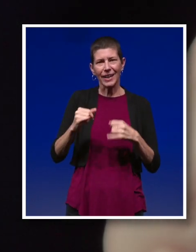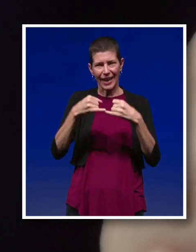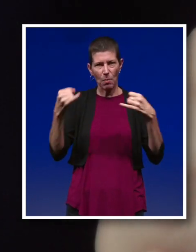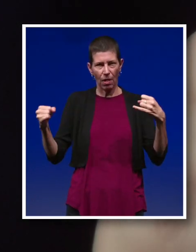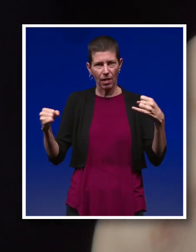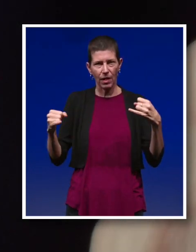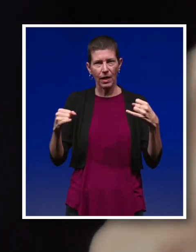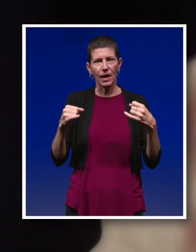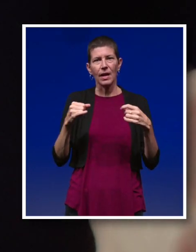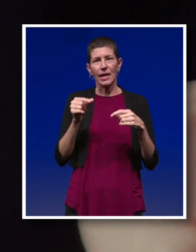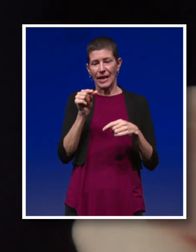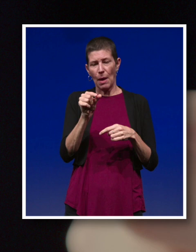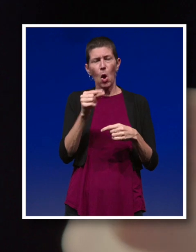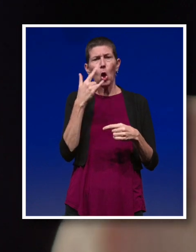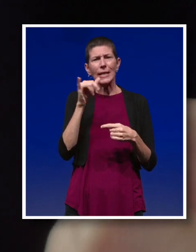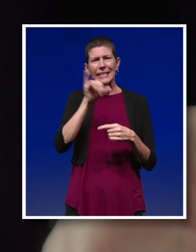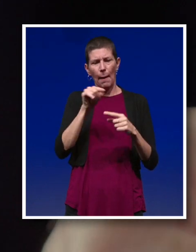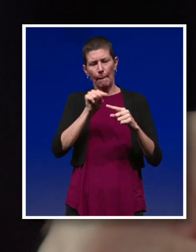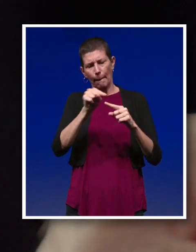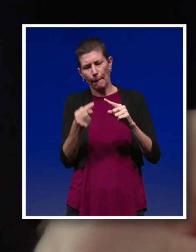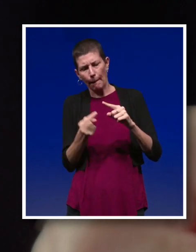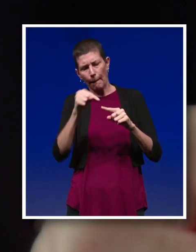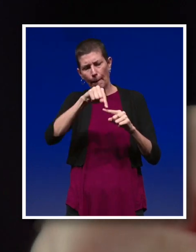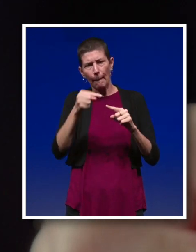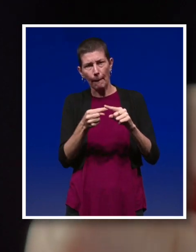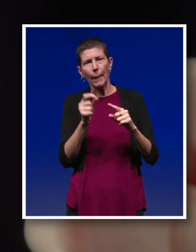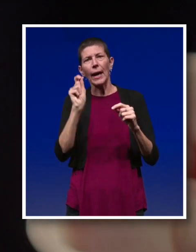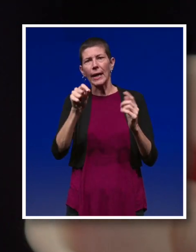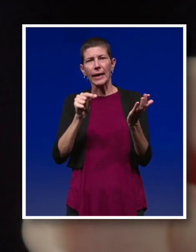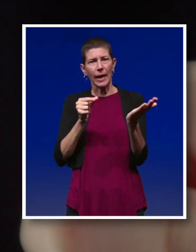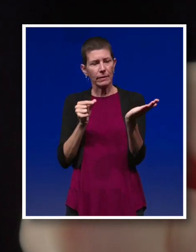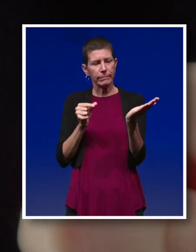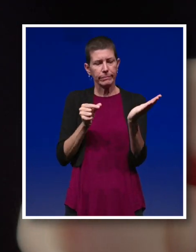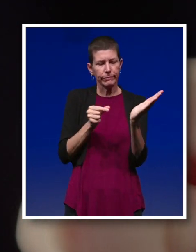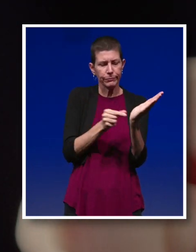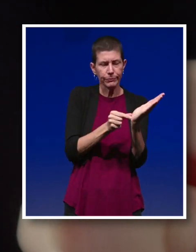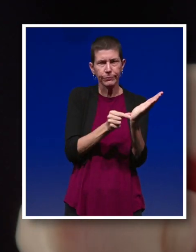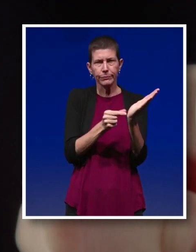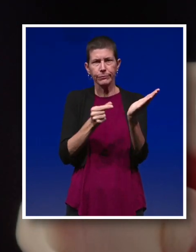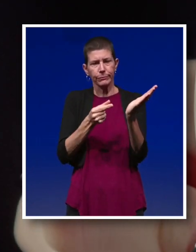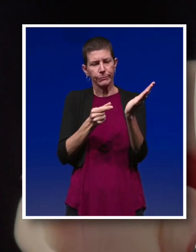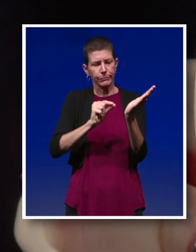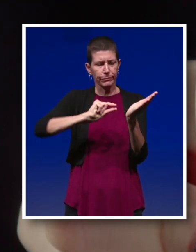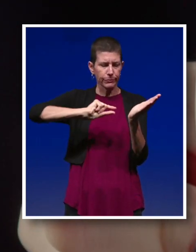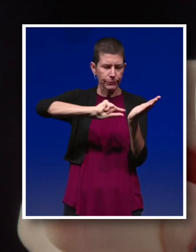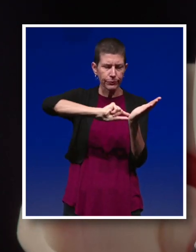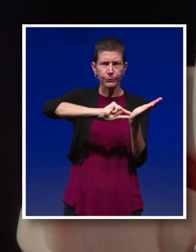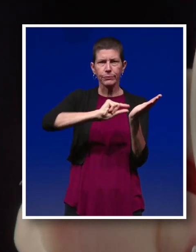It is the same on both sides and can be placed in the charging port in any direction.